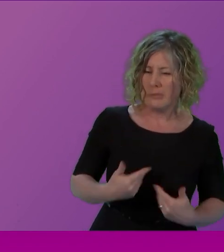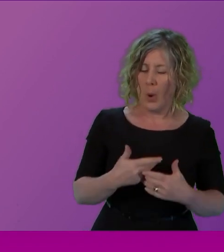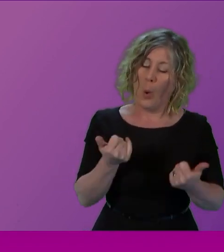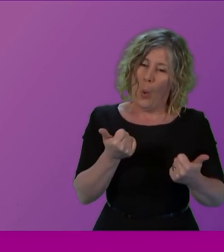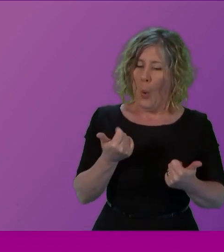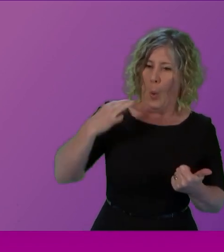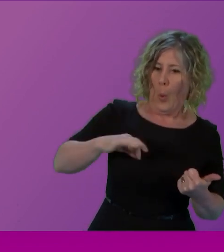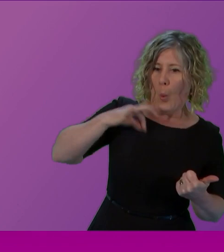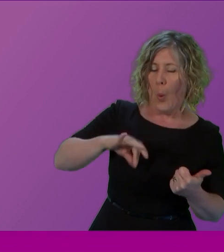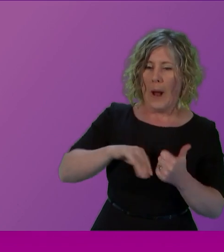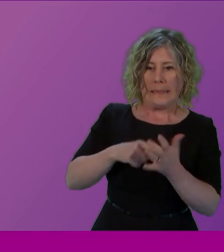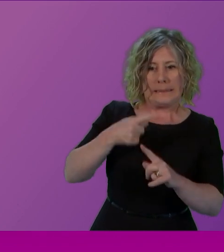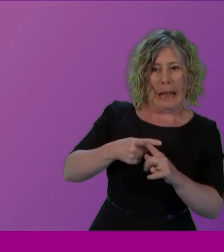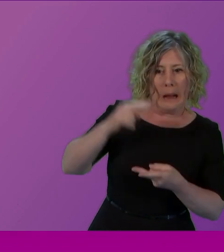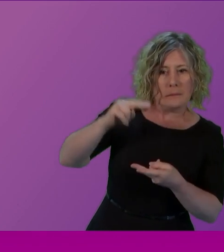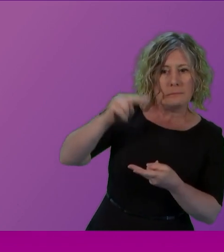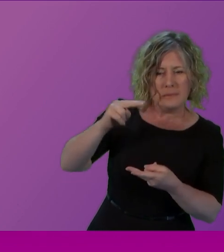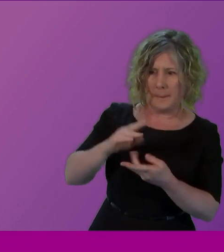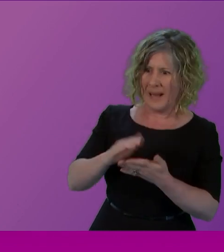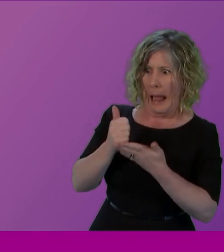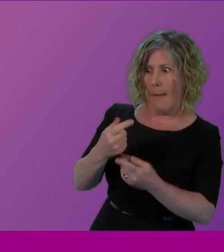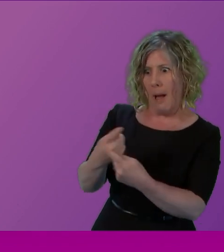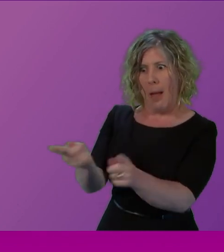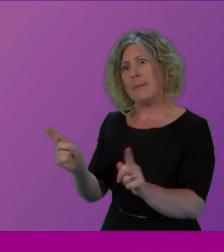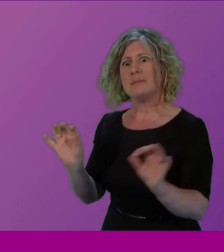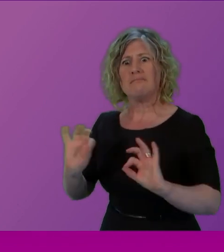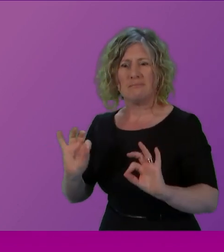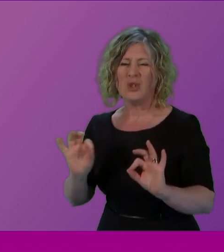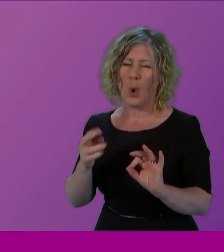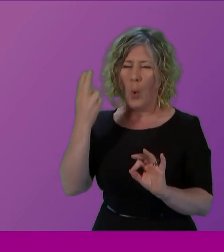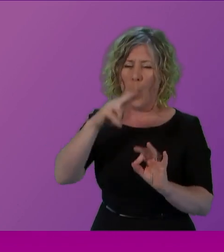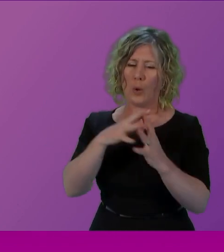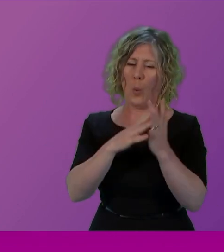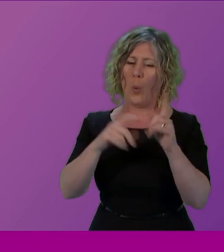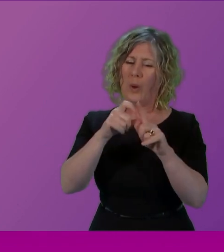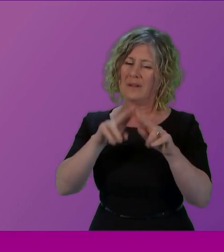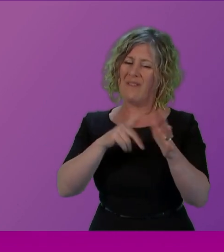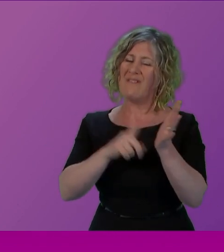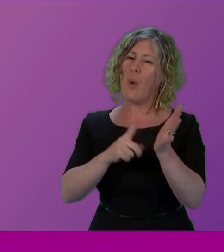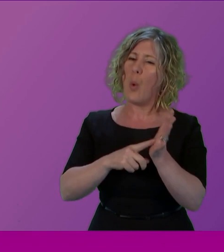We need a meaningful windfall tax now, we need to scrap the non-dom status and we need to invest in our communities across the country.